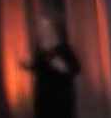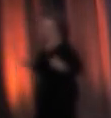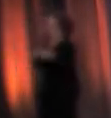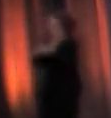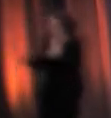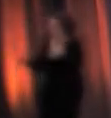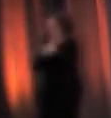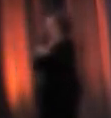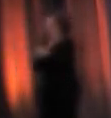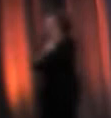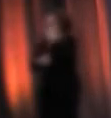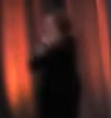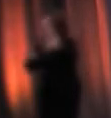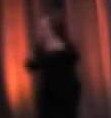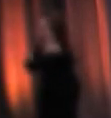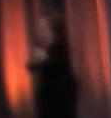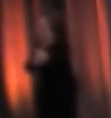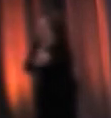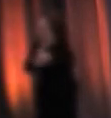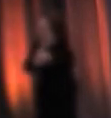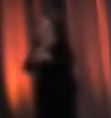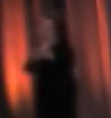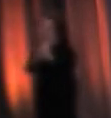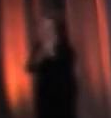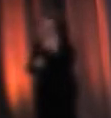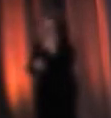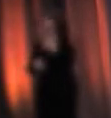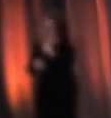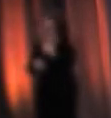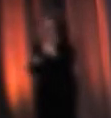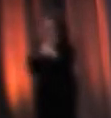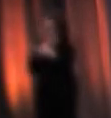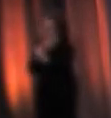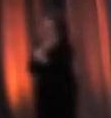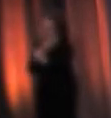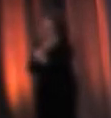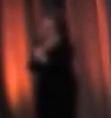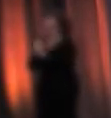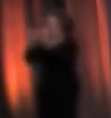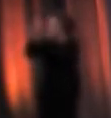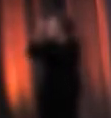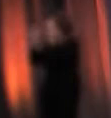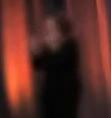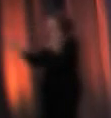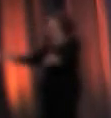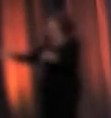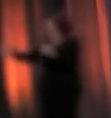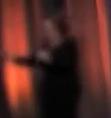us a notable shift in the museum and culture sectors very conceptualisation of disability.